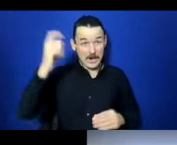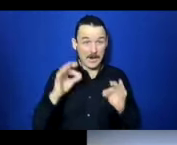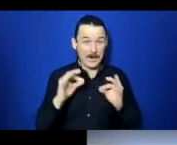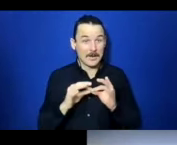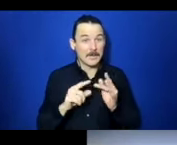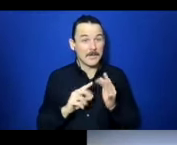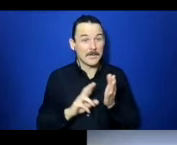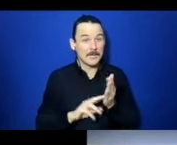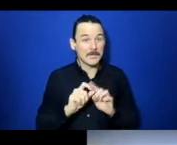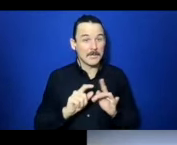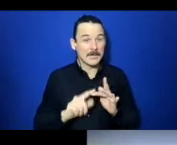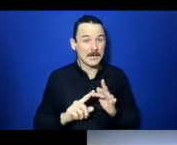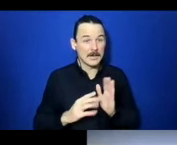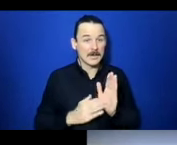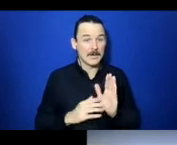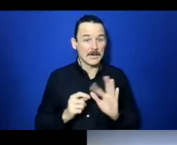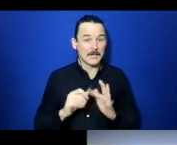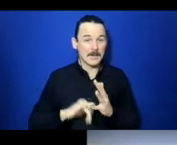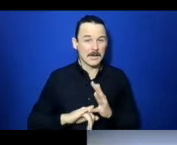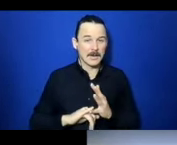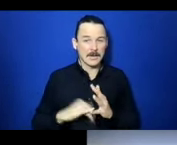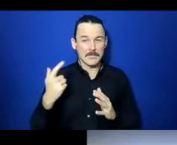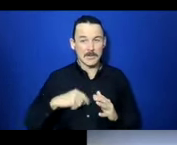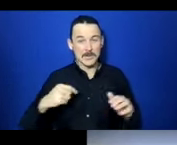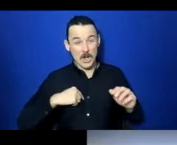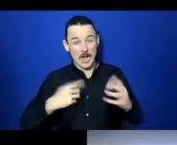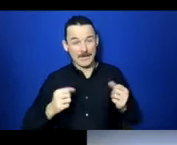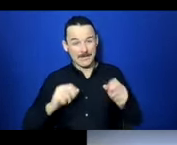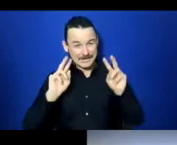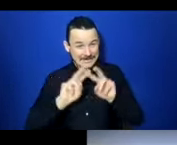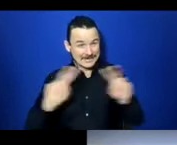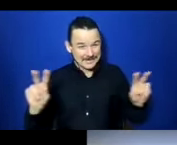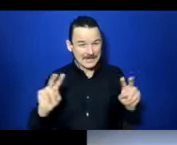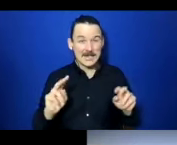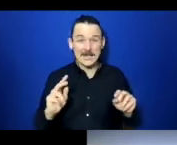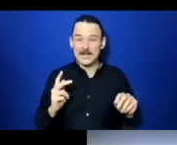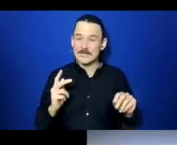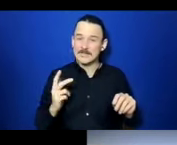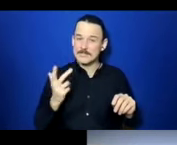going, if you're blind how do you know that that braille is there in the train station,